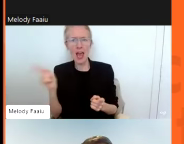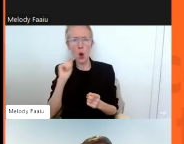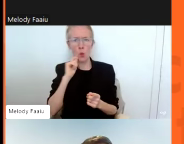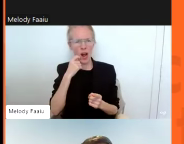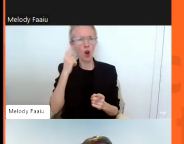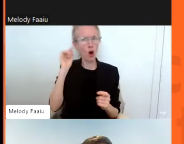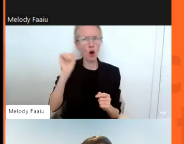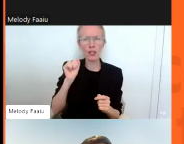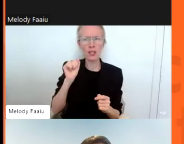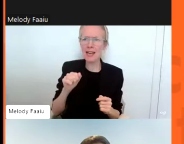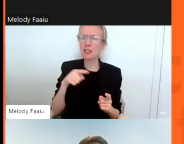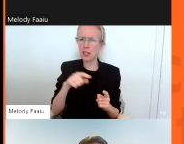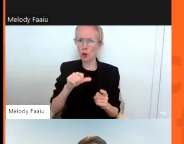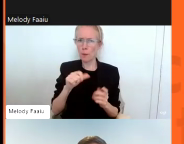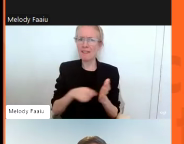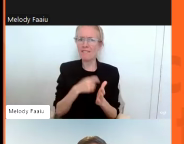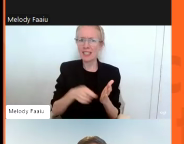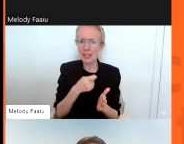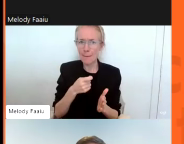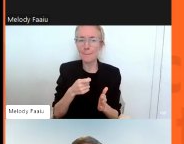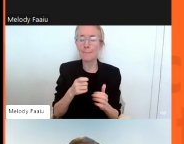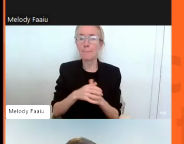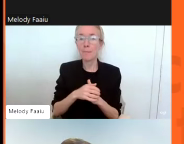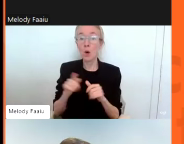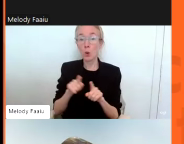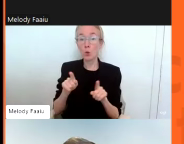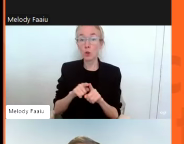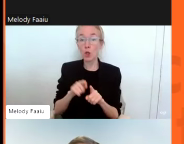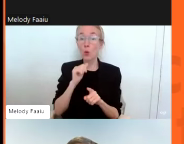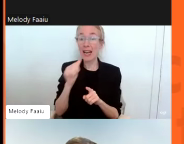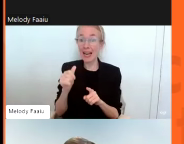also, if the general public was aware that as they age they are